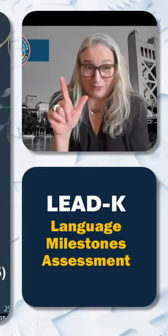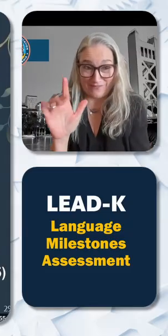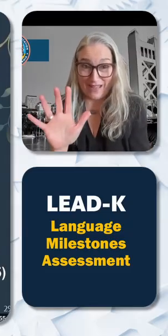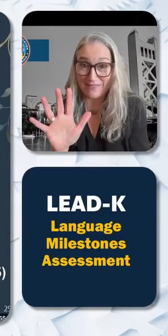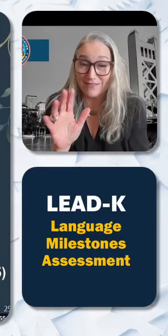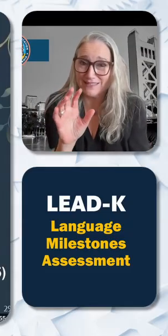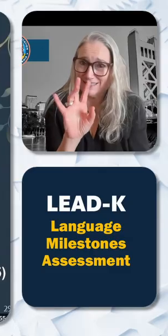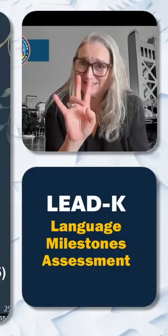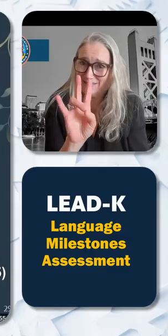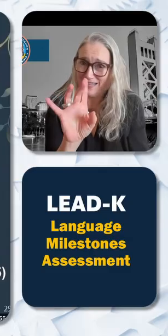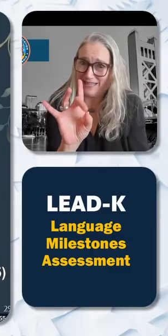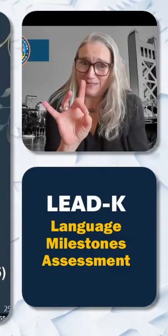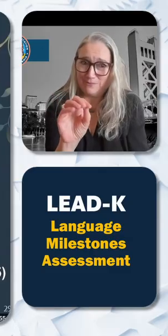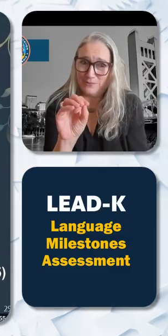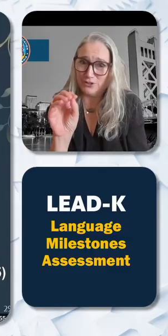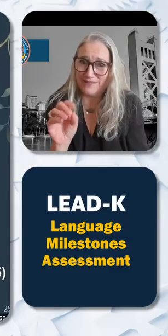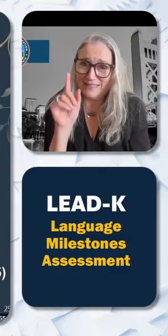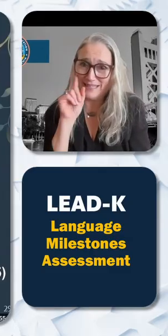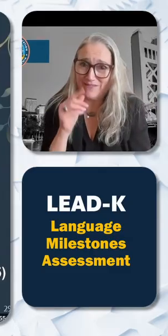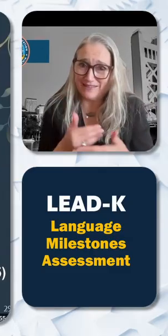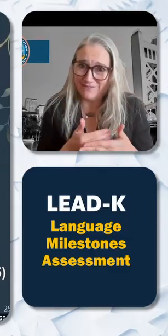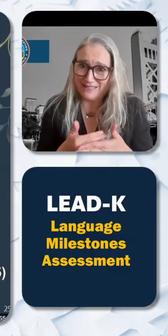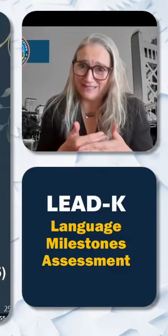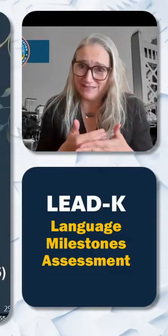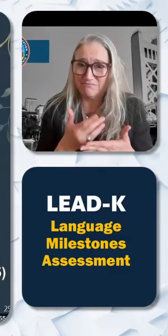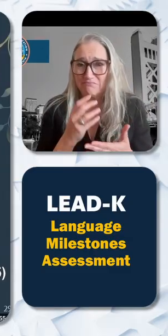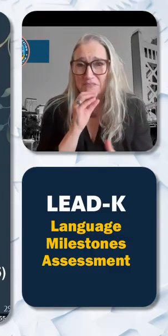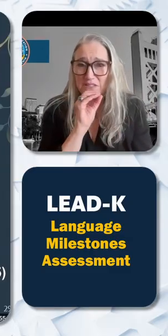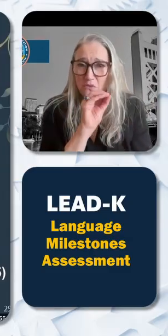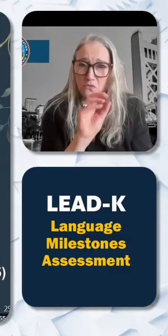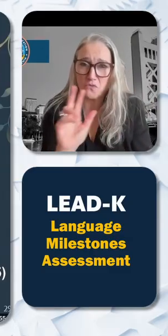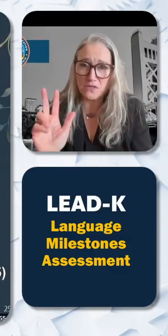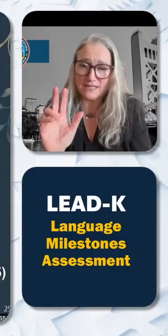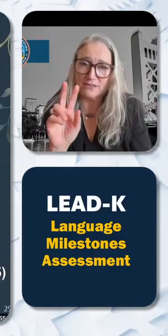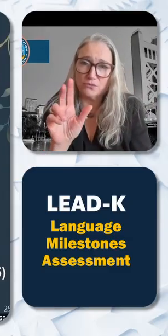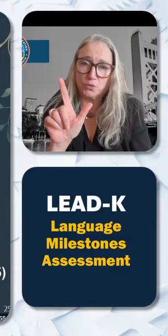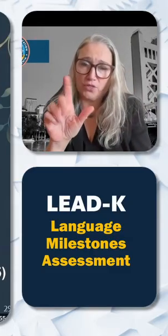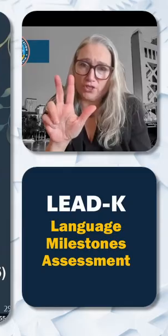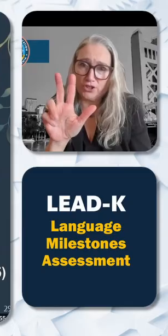This is very recent data, spring of 2025. We are at a 78 percentile.